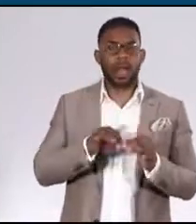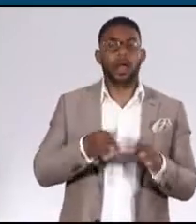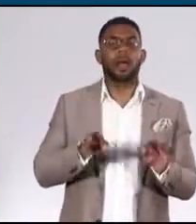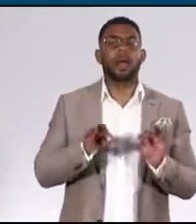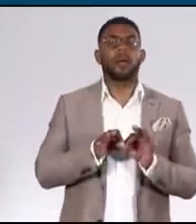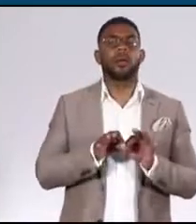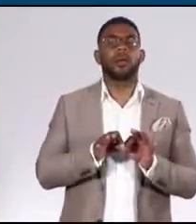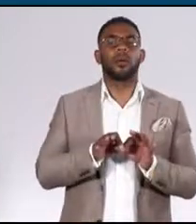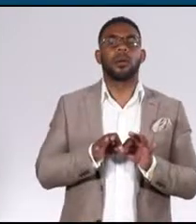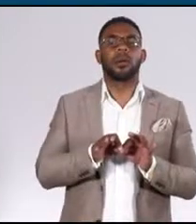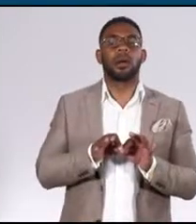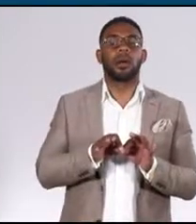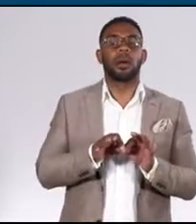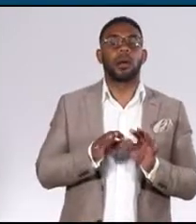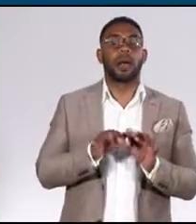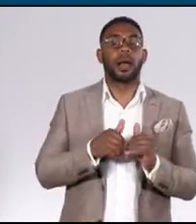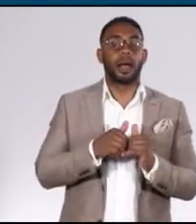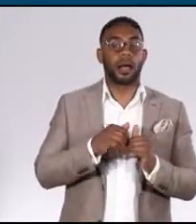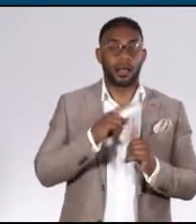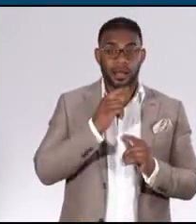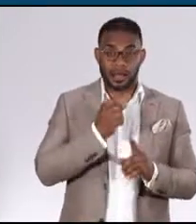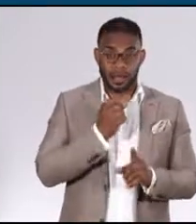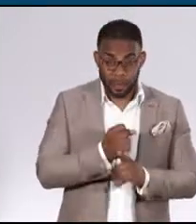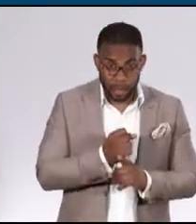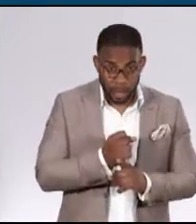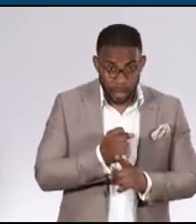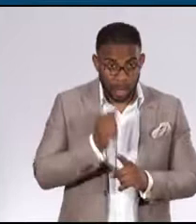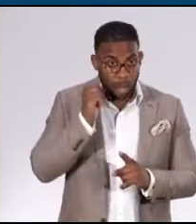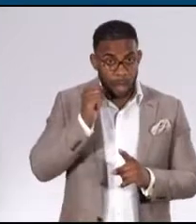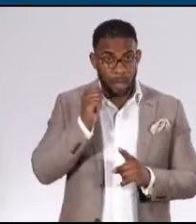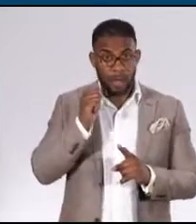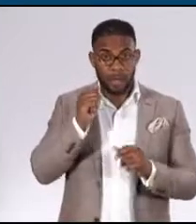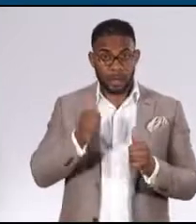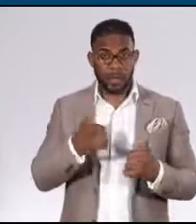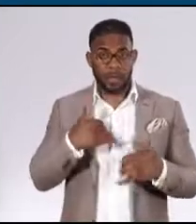or how the detrimental impact auditory deprivation can have it in life.